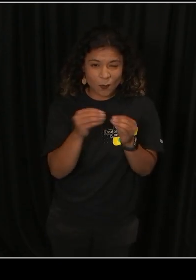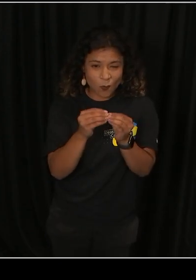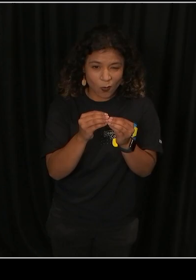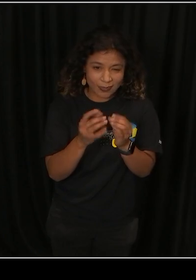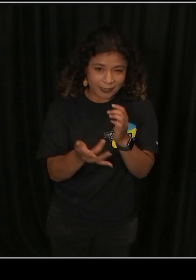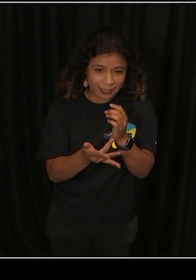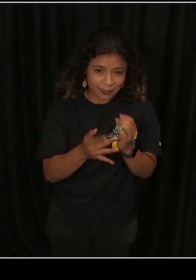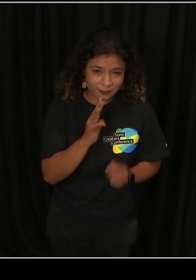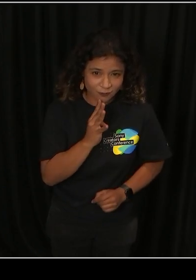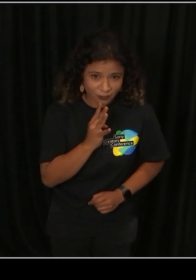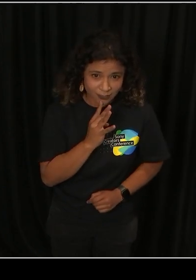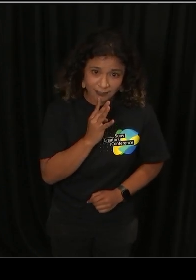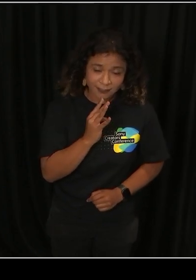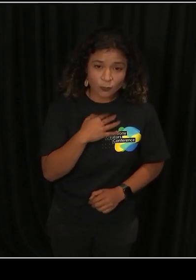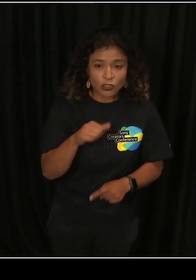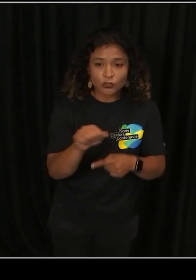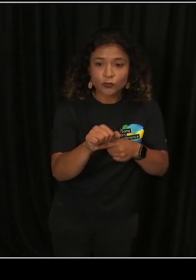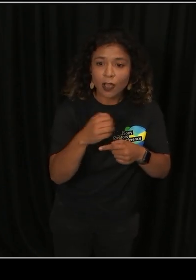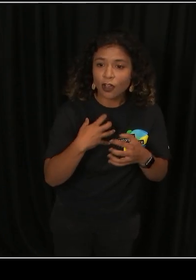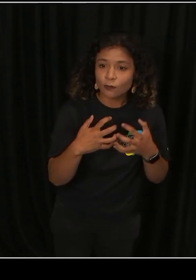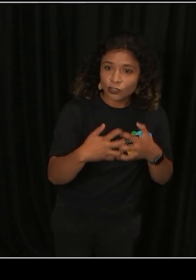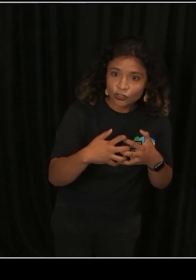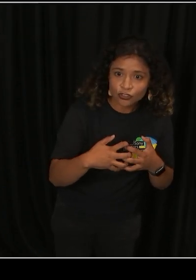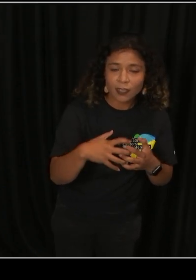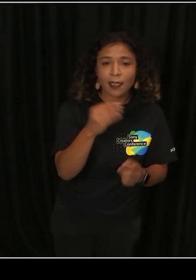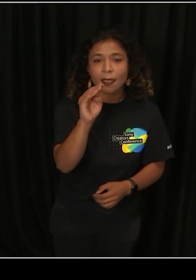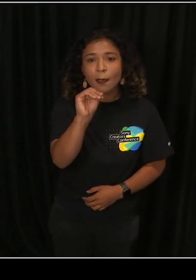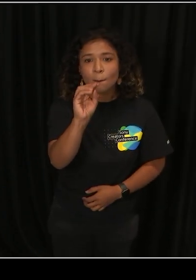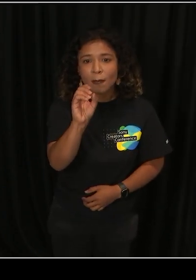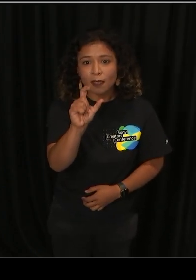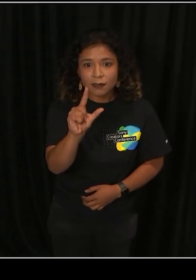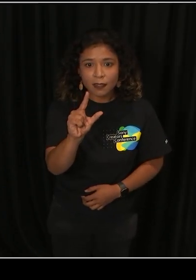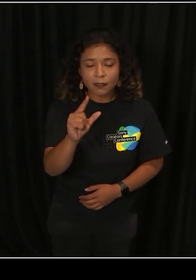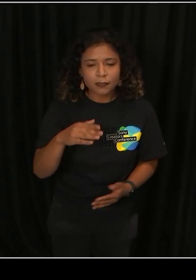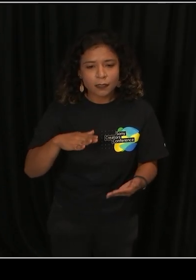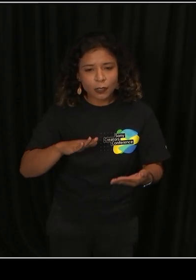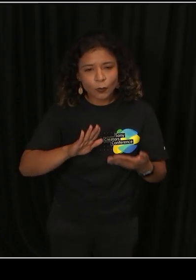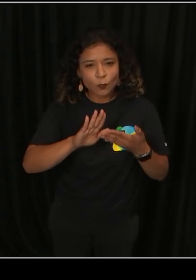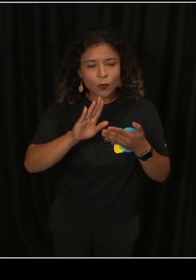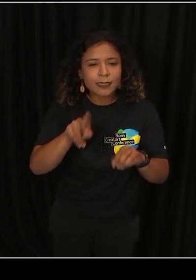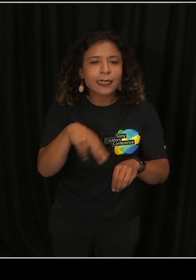is we have trained machine learning models to approach natural movement, basically.